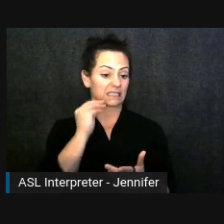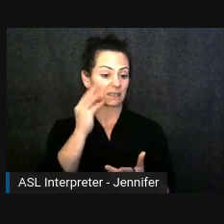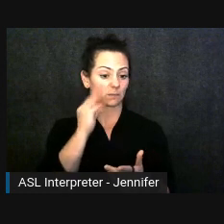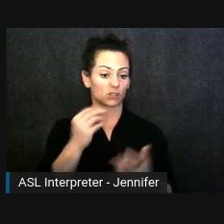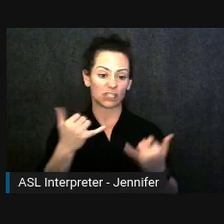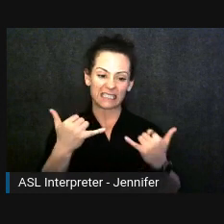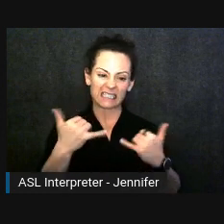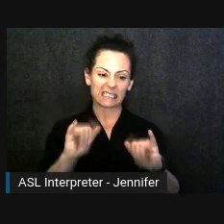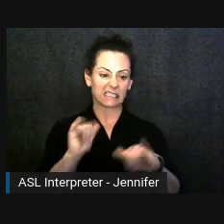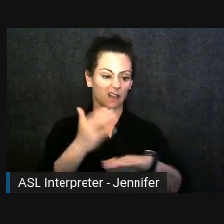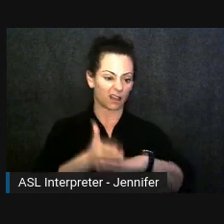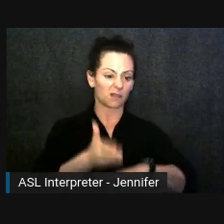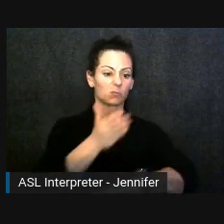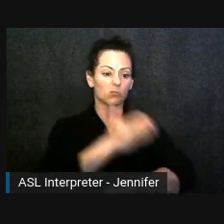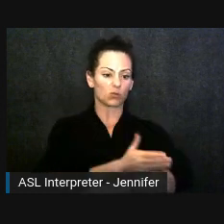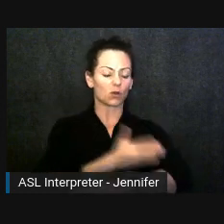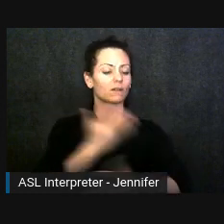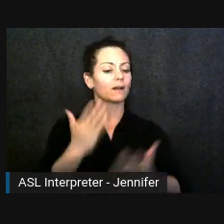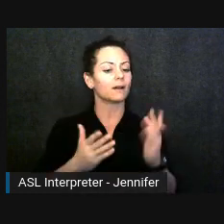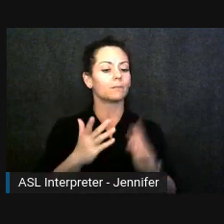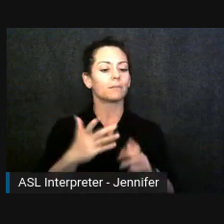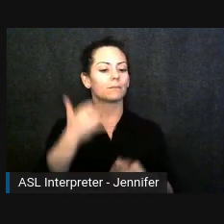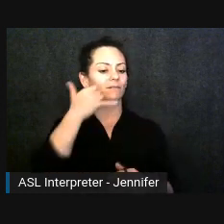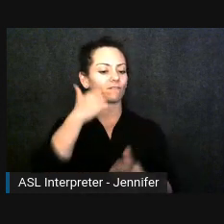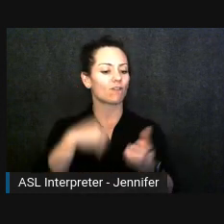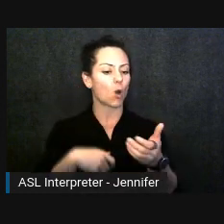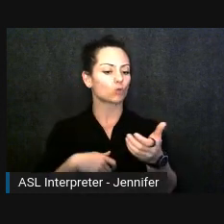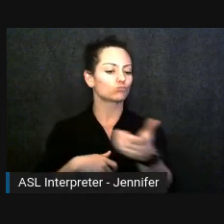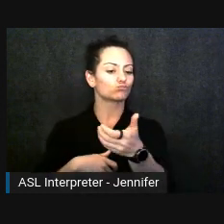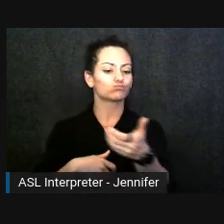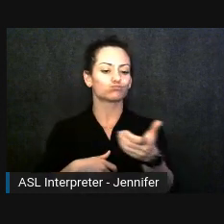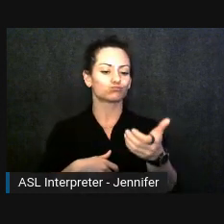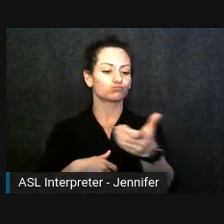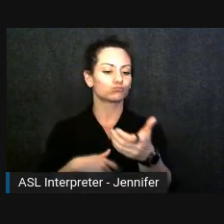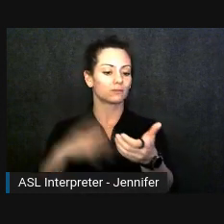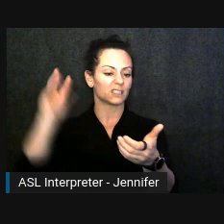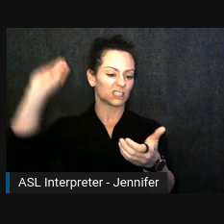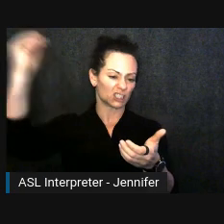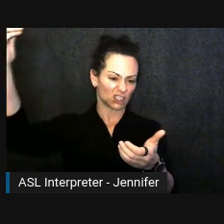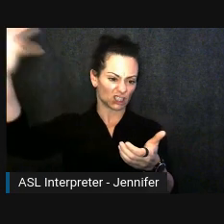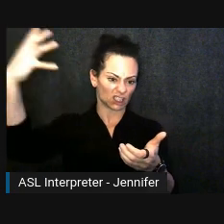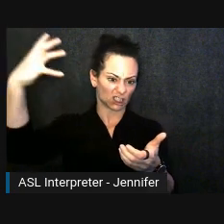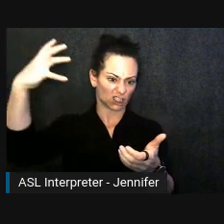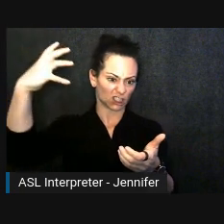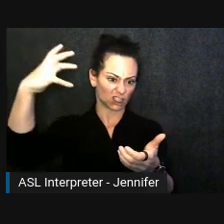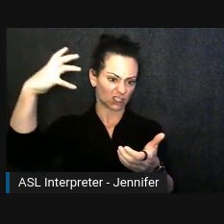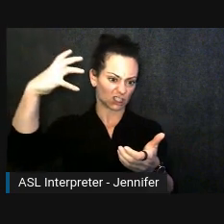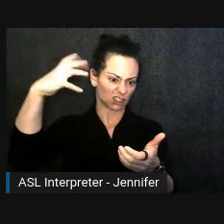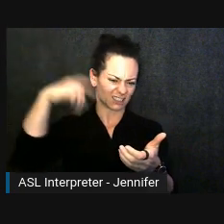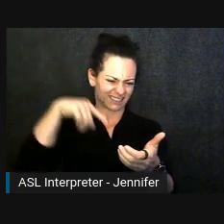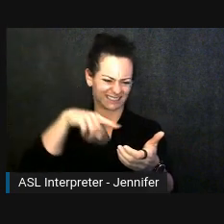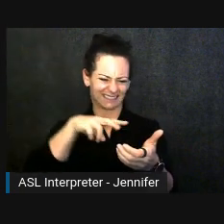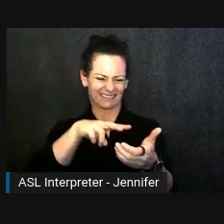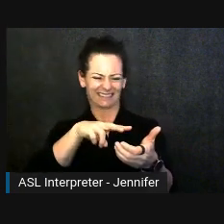and the contrast is actually good enough, and it has